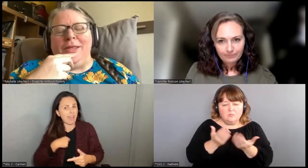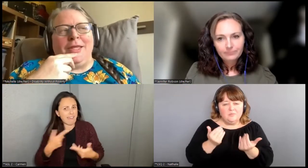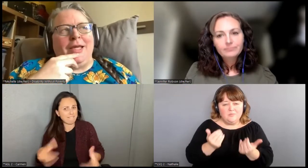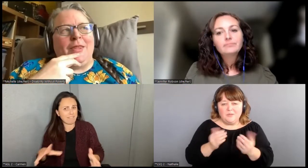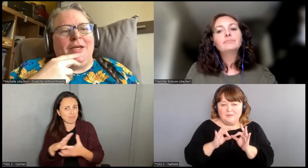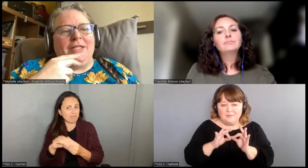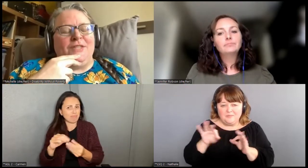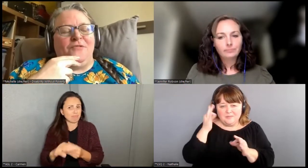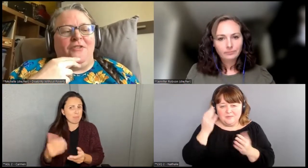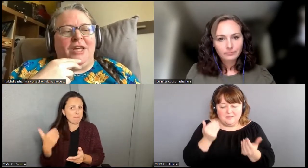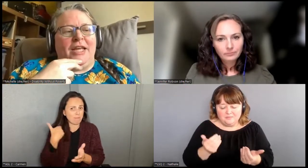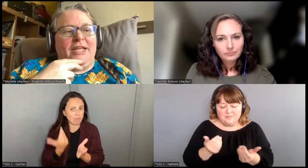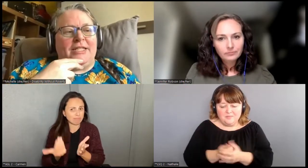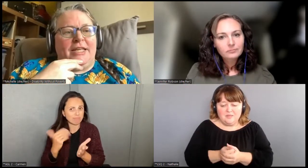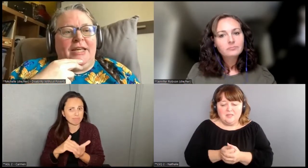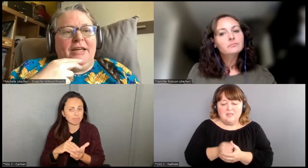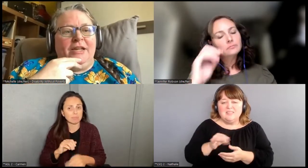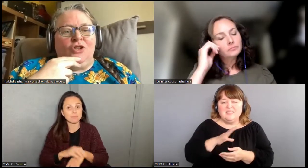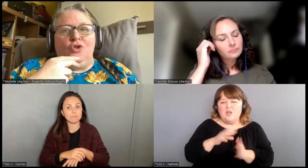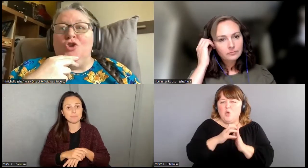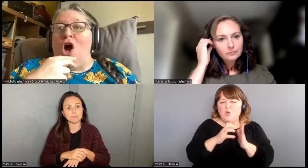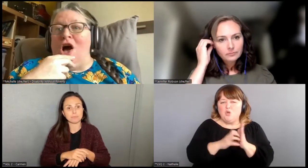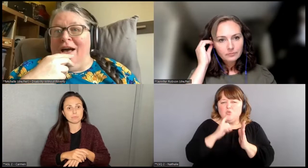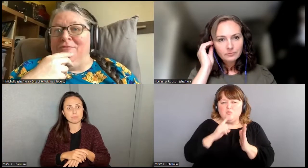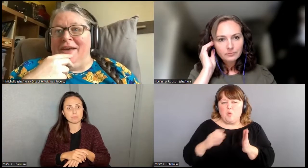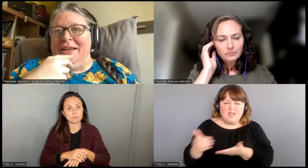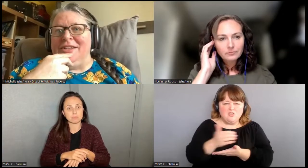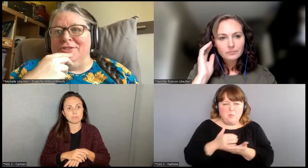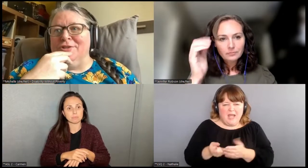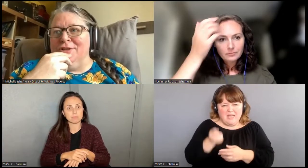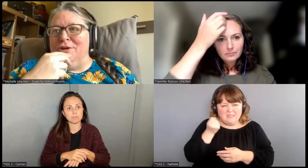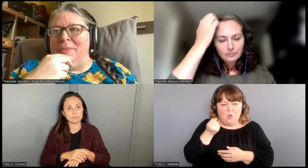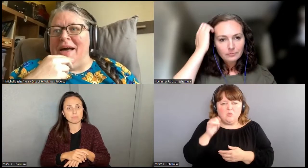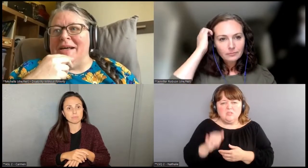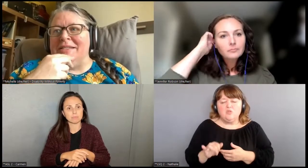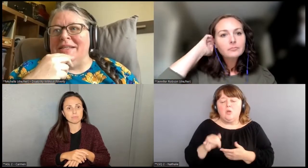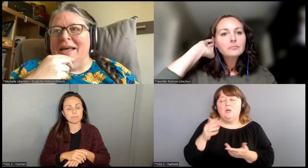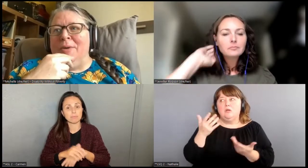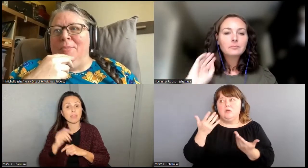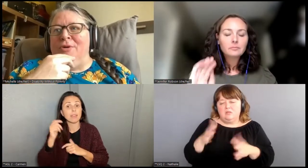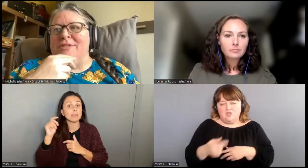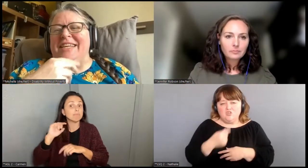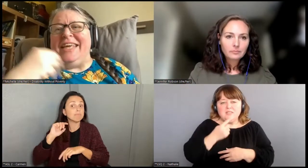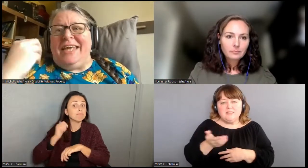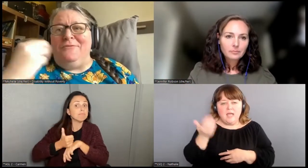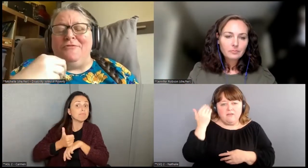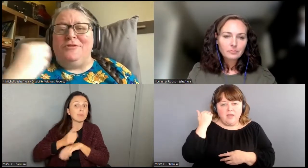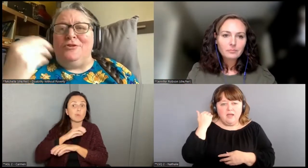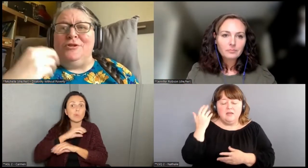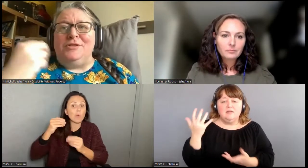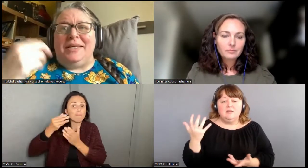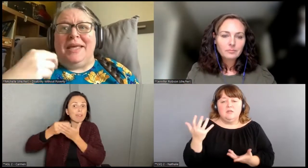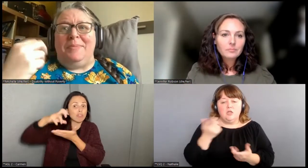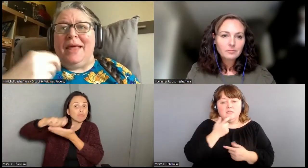I THINK IT IS VERY EASY TO NOT HAVE FINANCIAL CLAWBACKS, BUT TO -- FOR US ALL TO KEEP THE